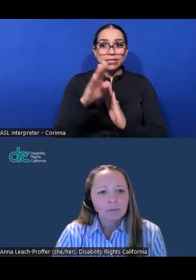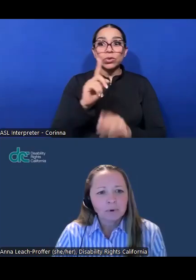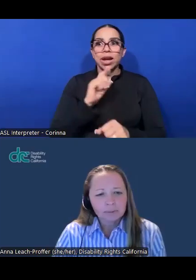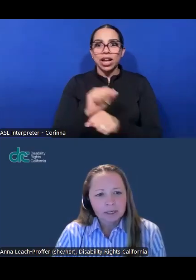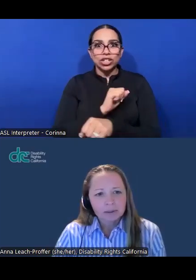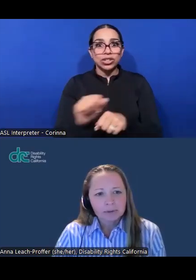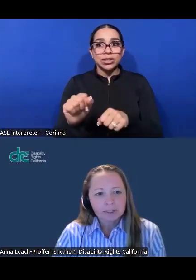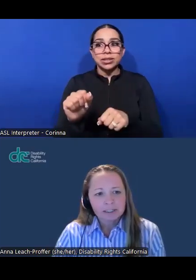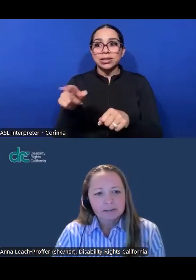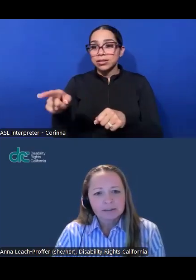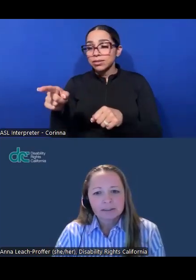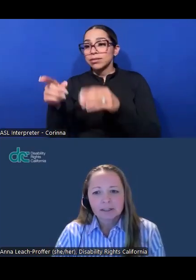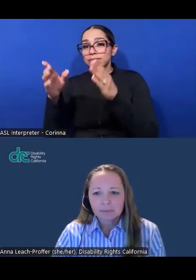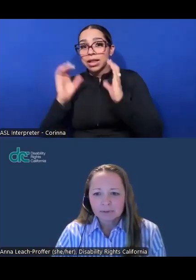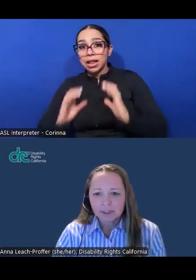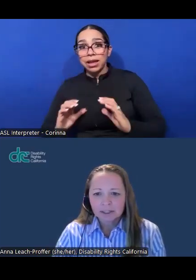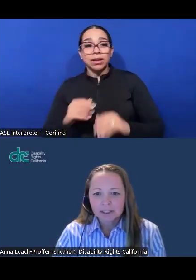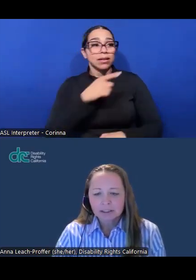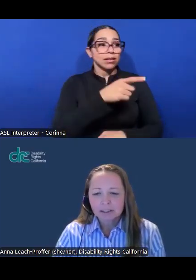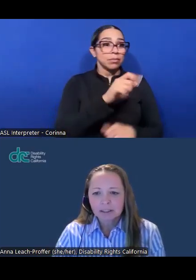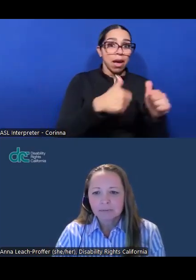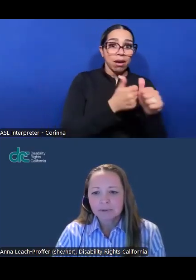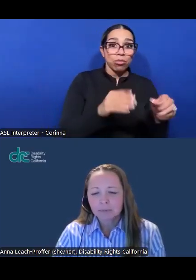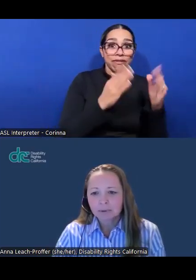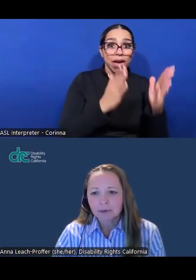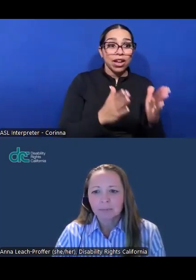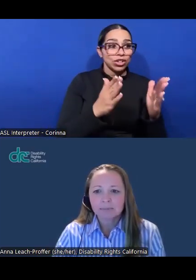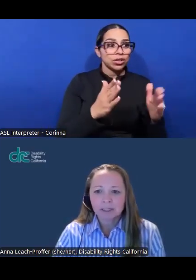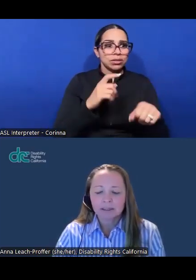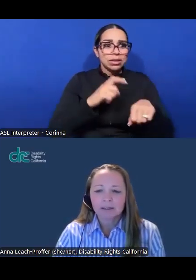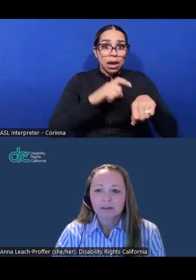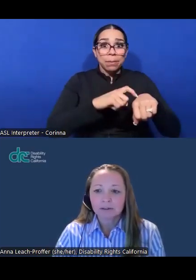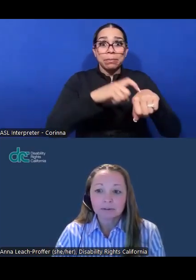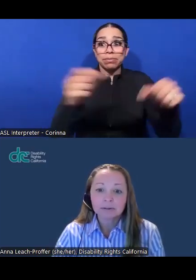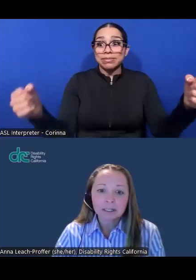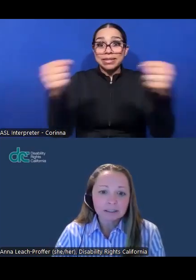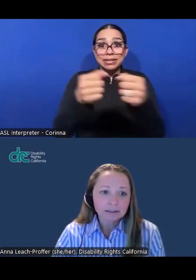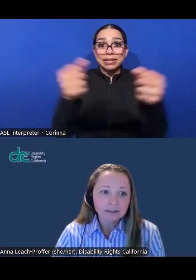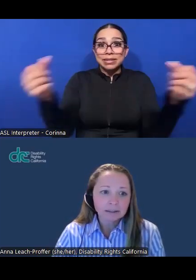With backup providers in a timely fashion. So the program has been underutilized.